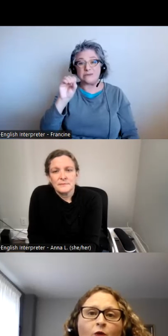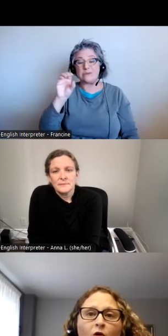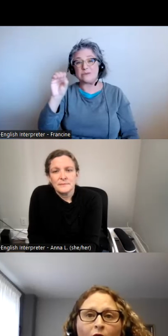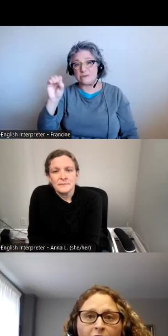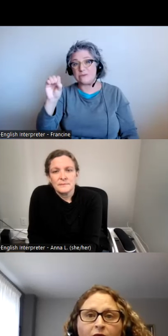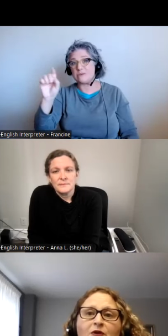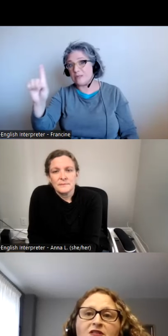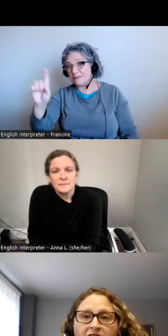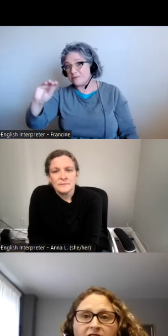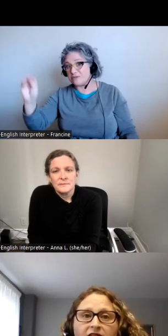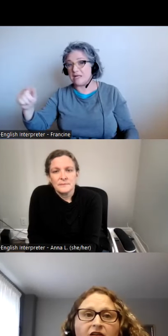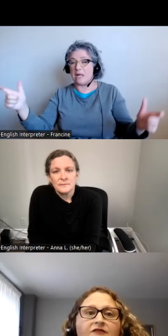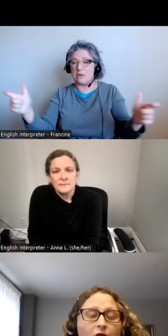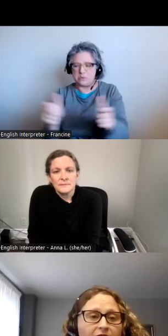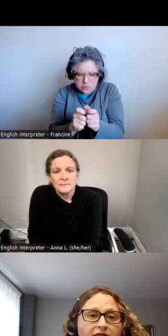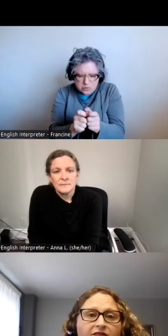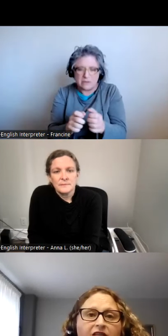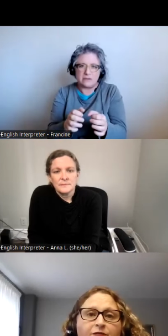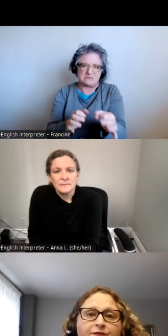five to 11-years-old, myocarditis has occurred